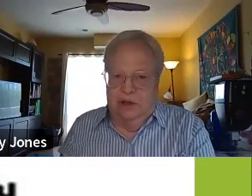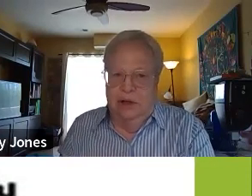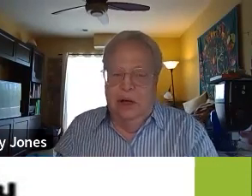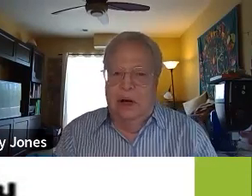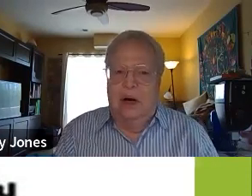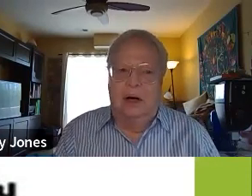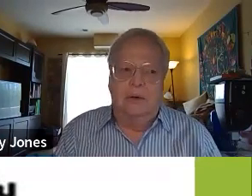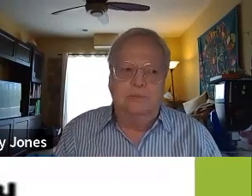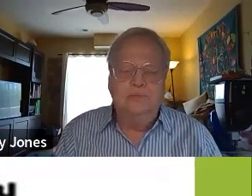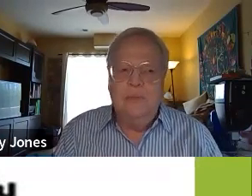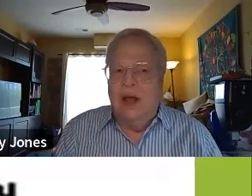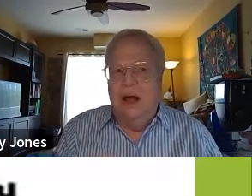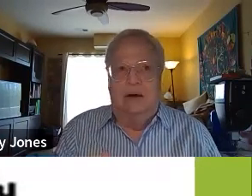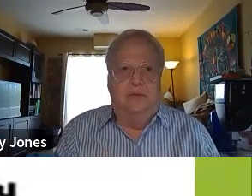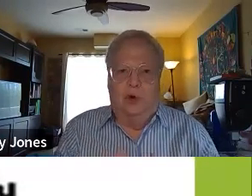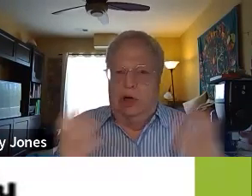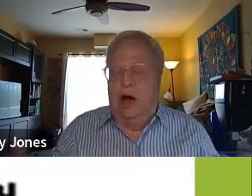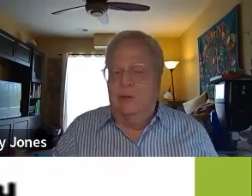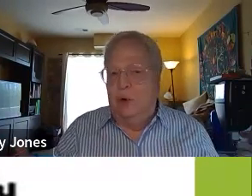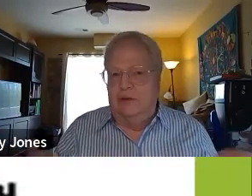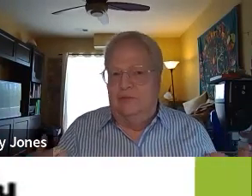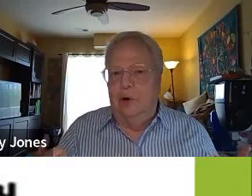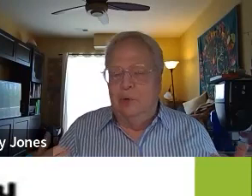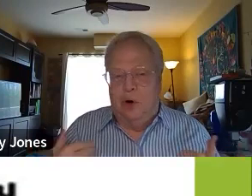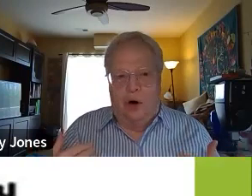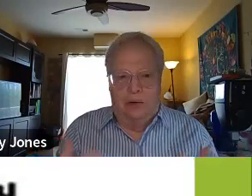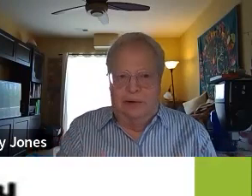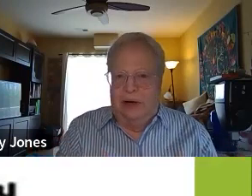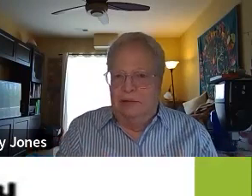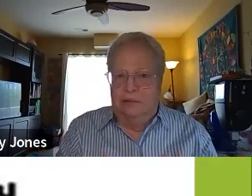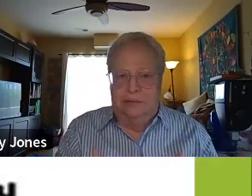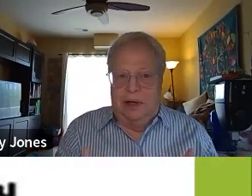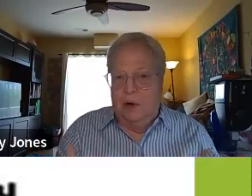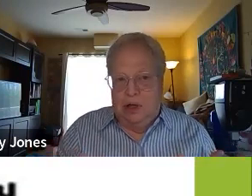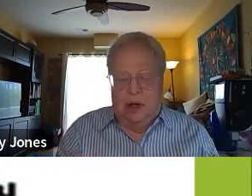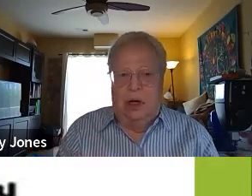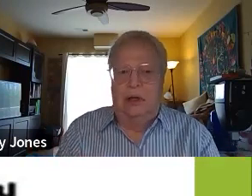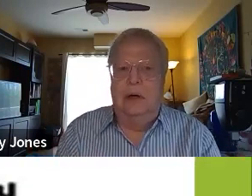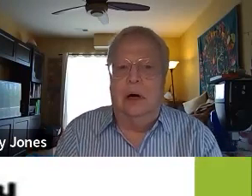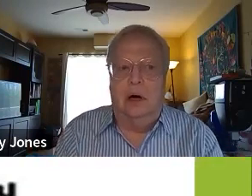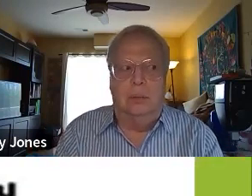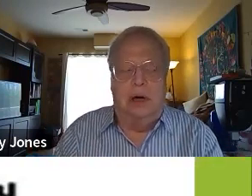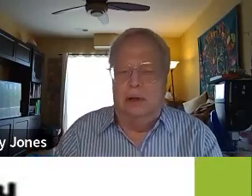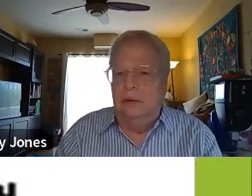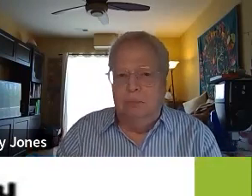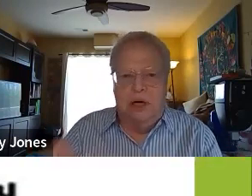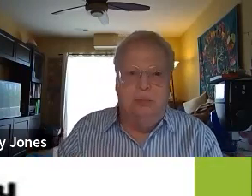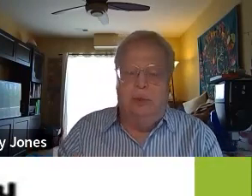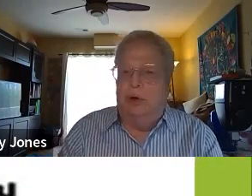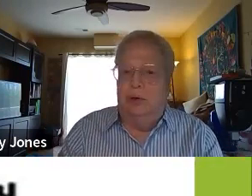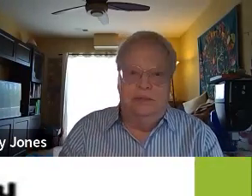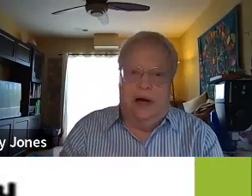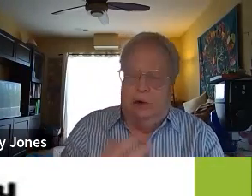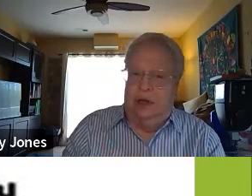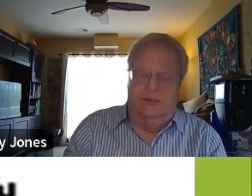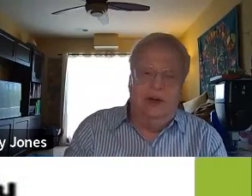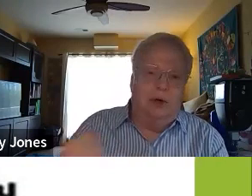And for a lot of you on the phone call, like Aaron and I, and many people not only at FEMA